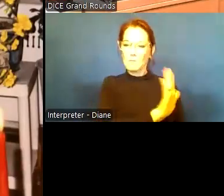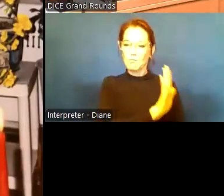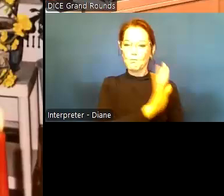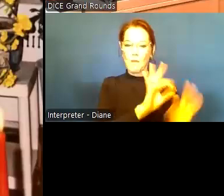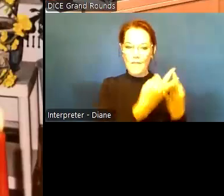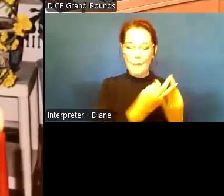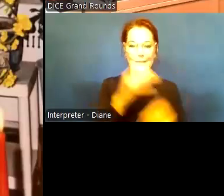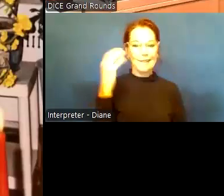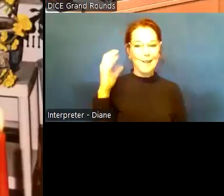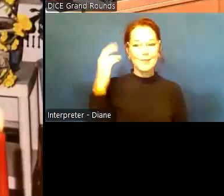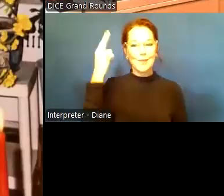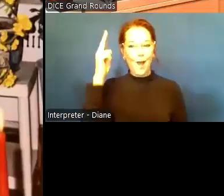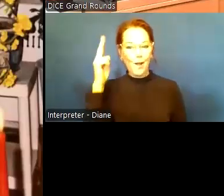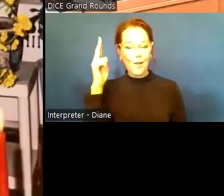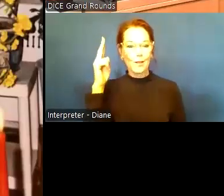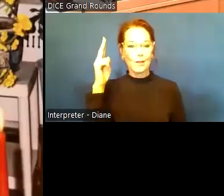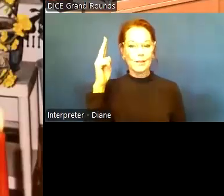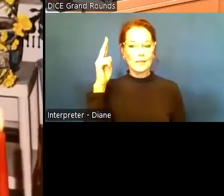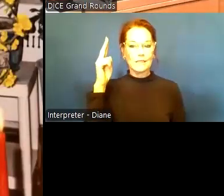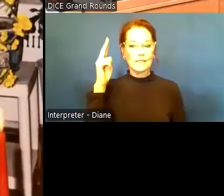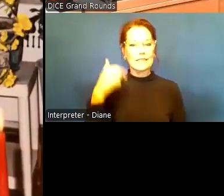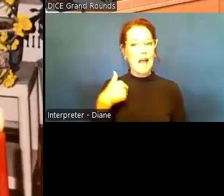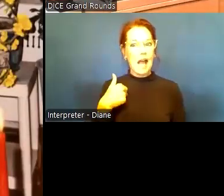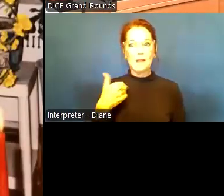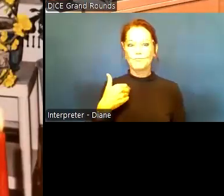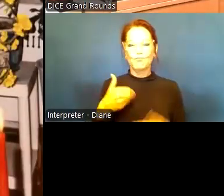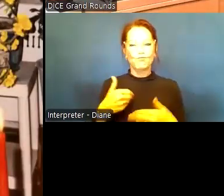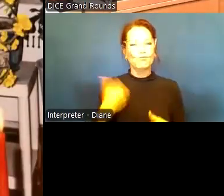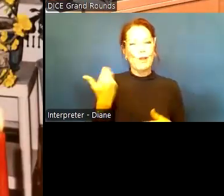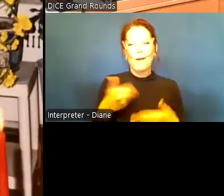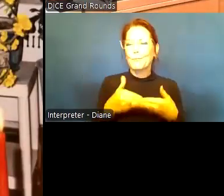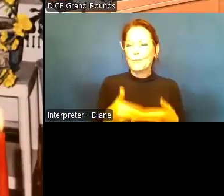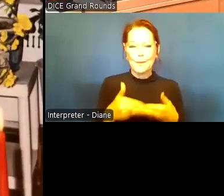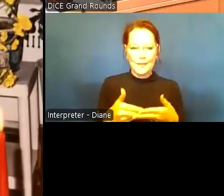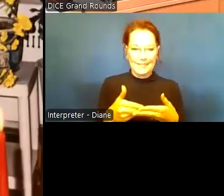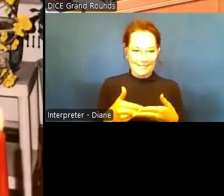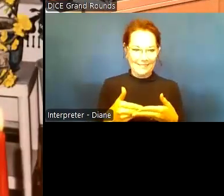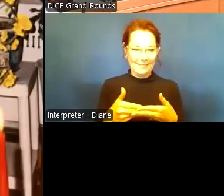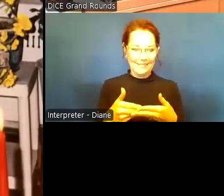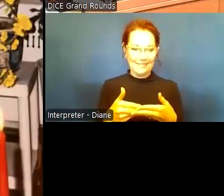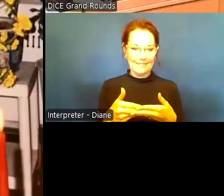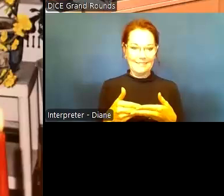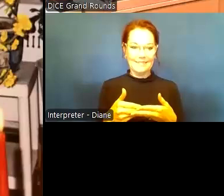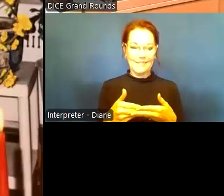and uncles at the time I'm the like youngest baby on the left hand side um and then on the